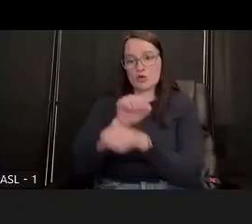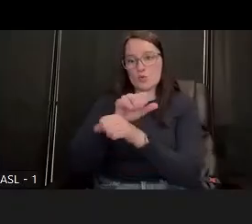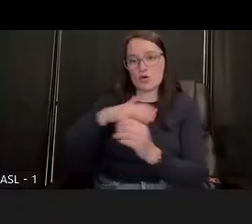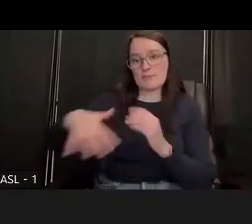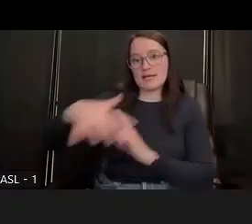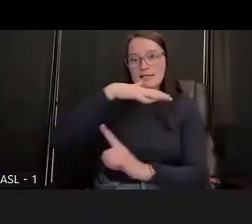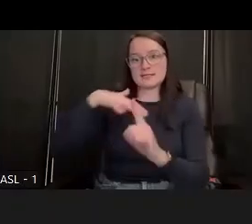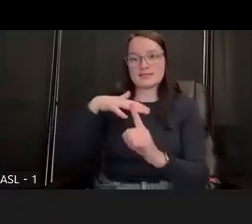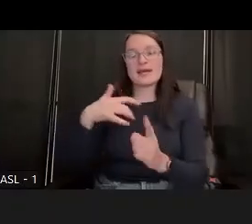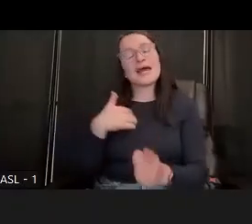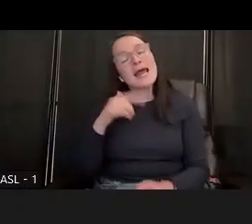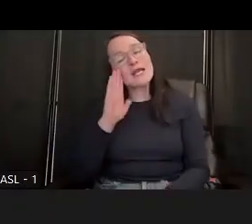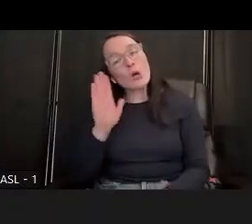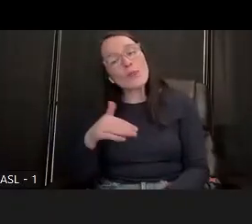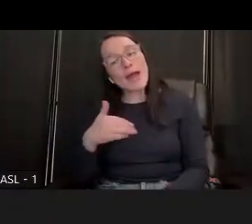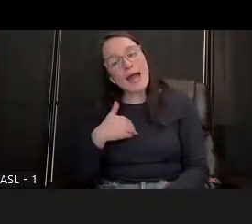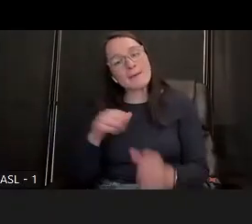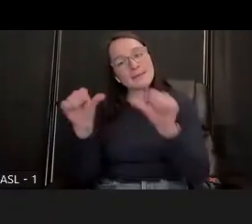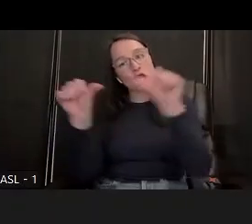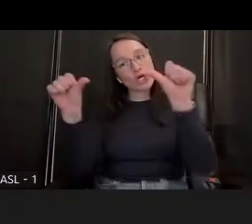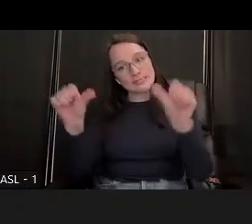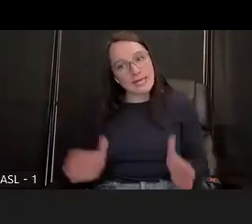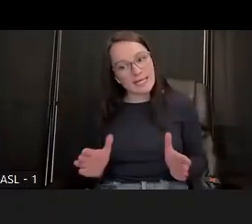I'm an architect and the built environment and I'm saying hey it's you know the built